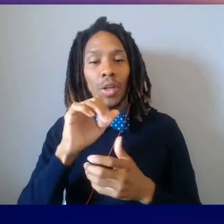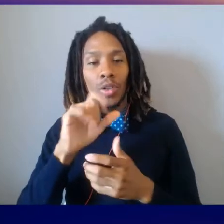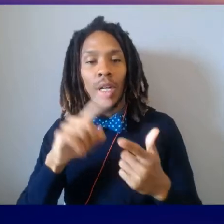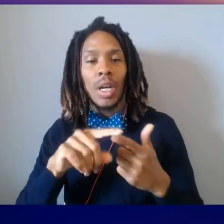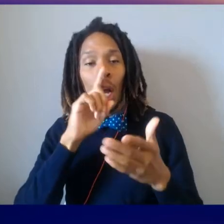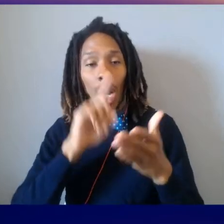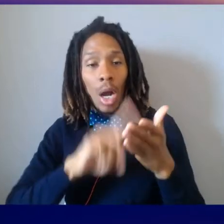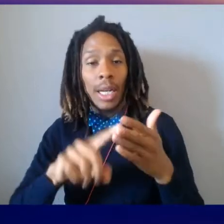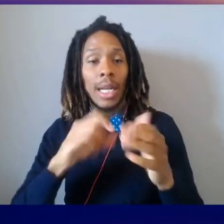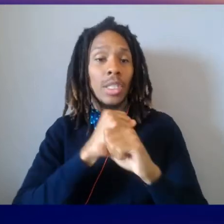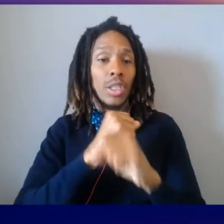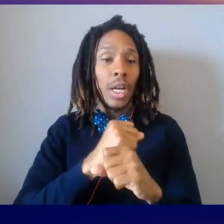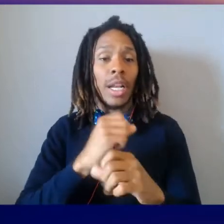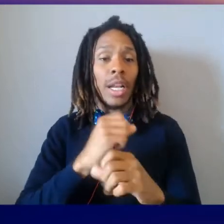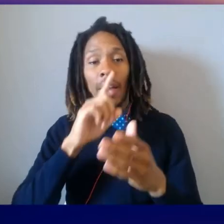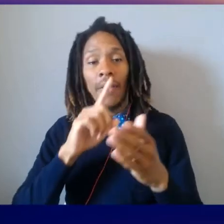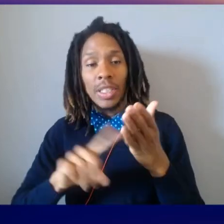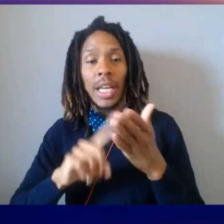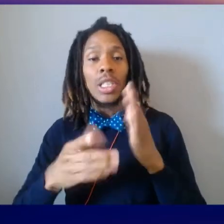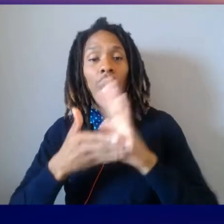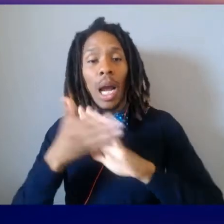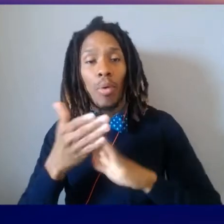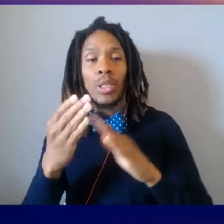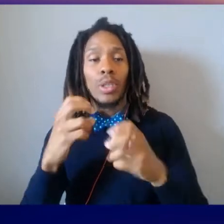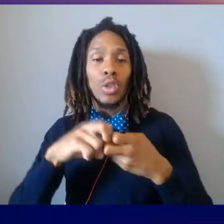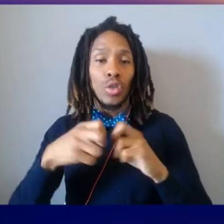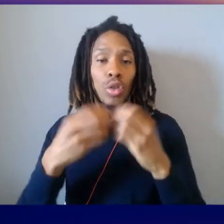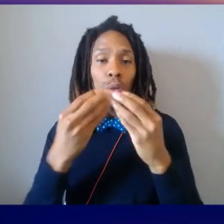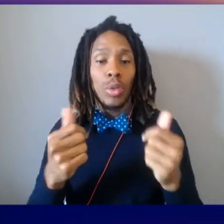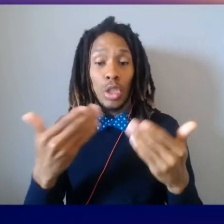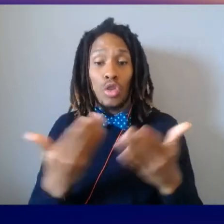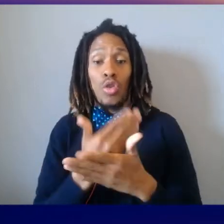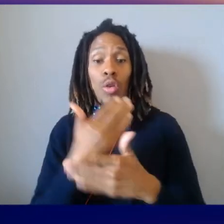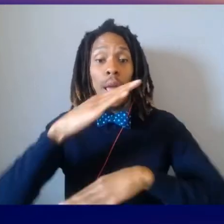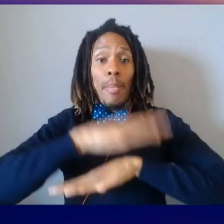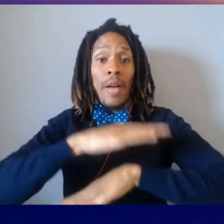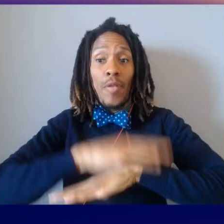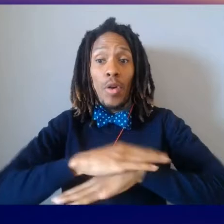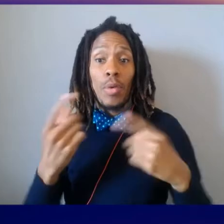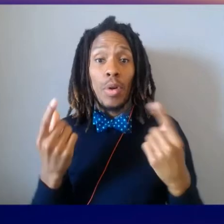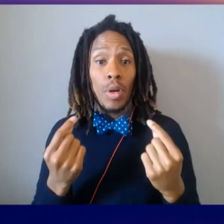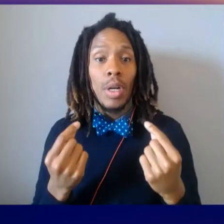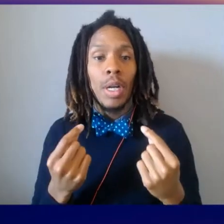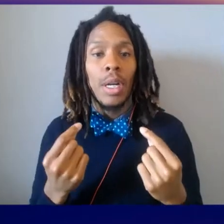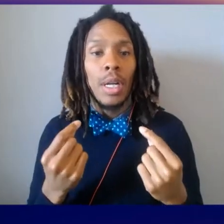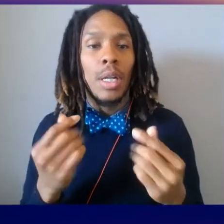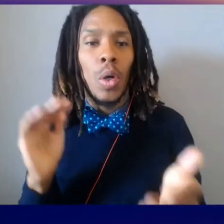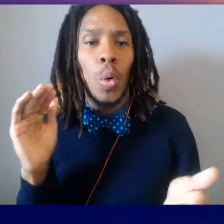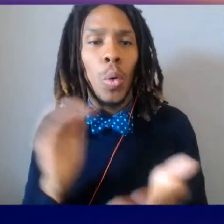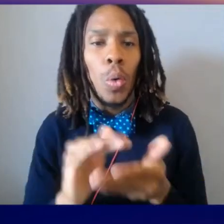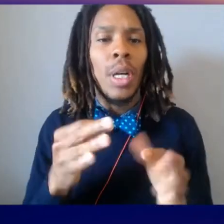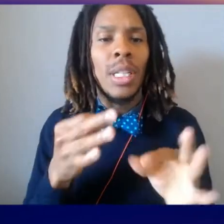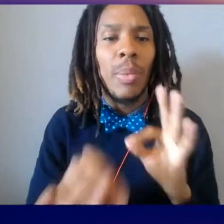operational troubleshooting. This new platform, what it does is it simplifies CloudTrail analysis workflows